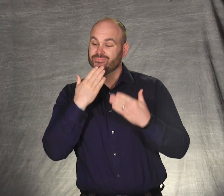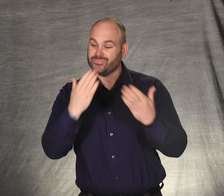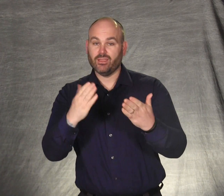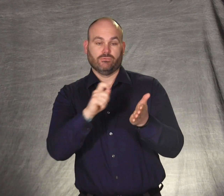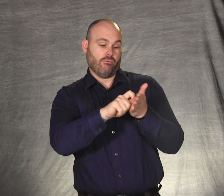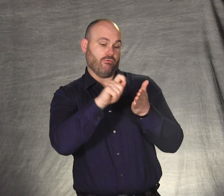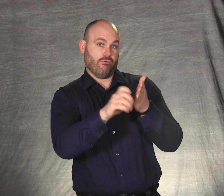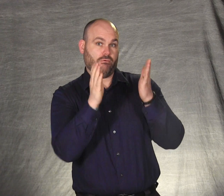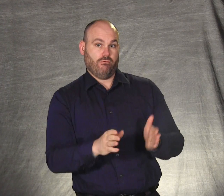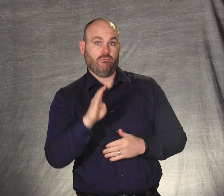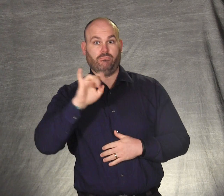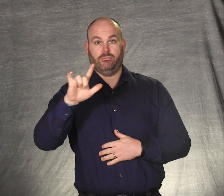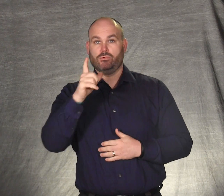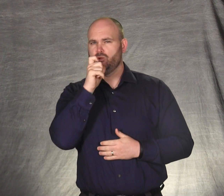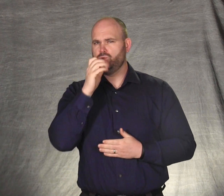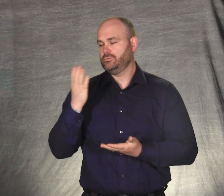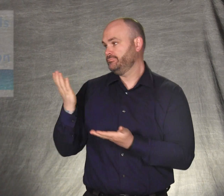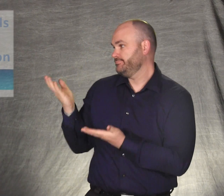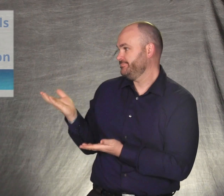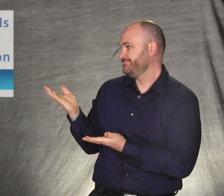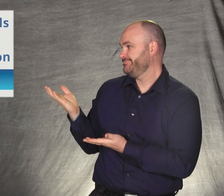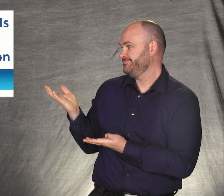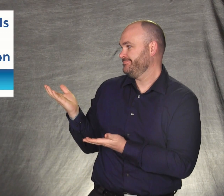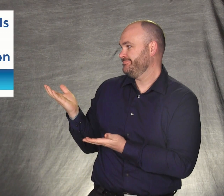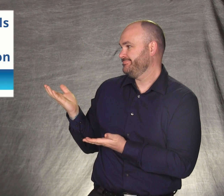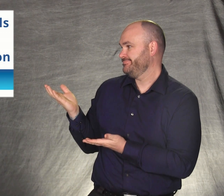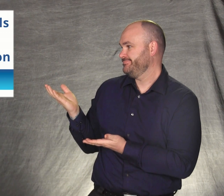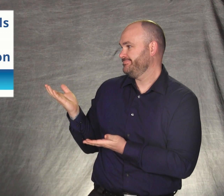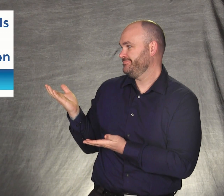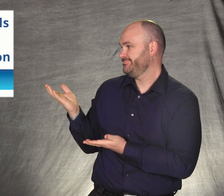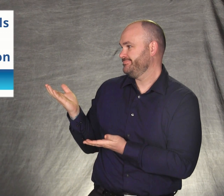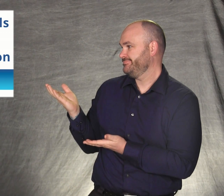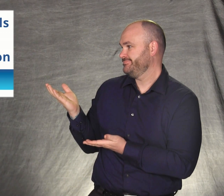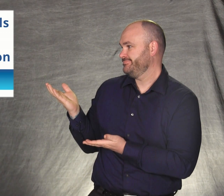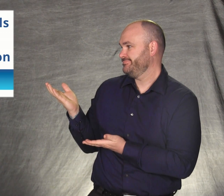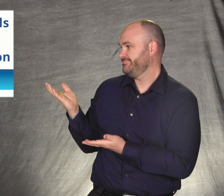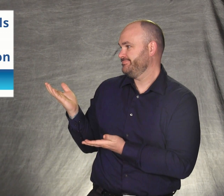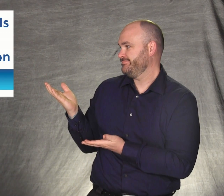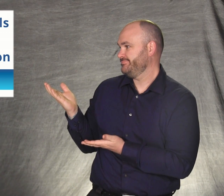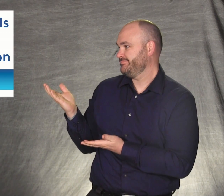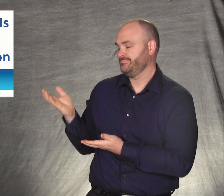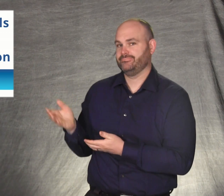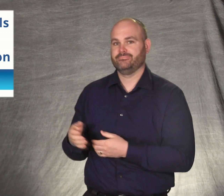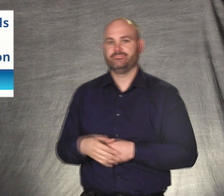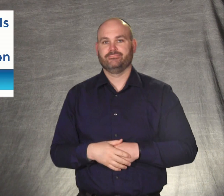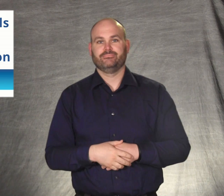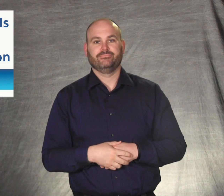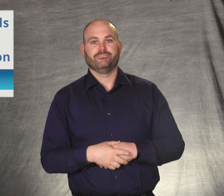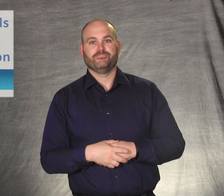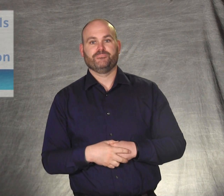Thanks to the bill authors: Representative Brian Daniels and Senator Alice Johnson.